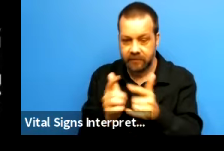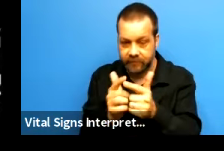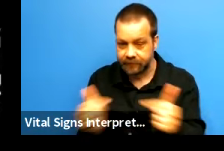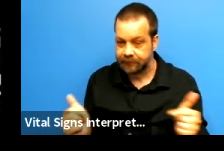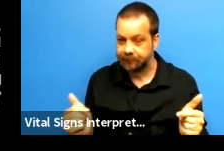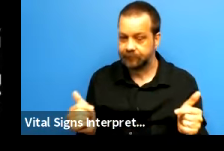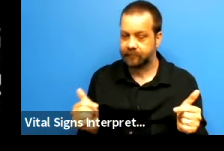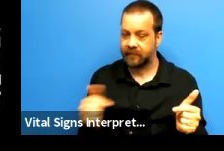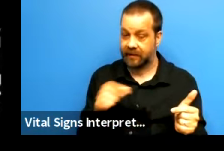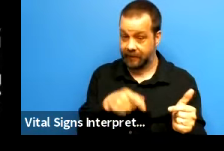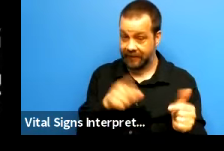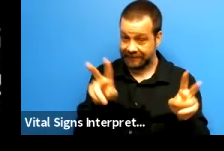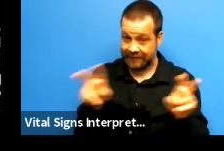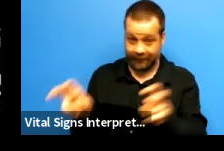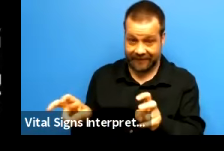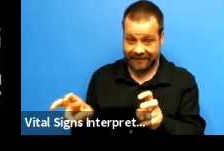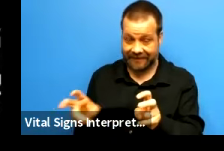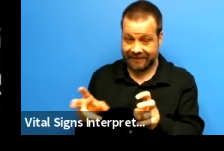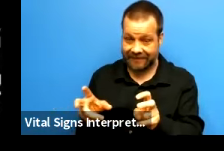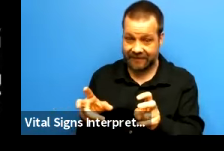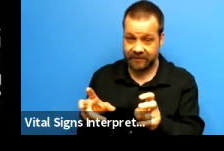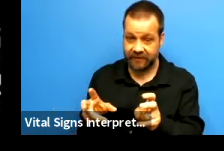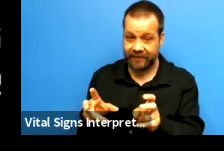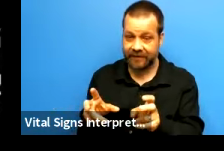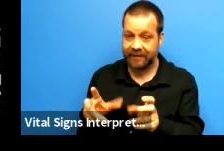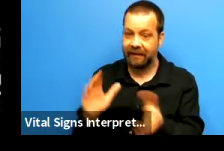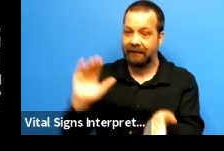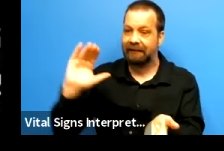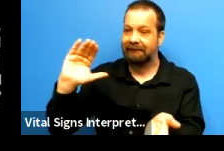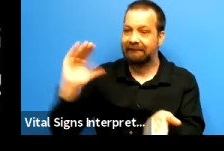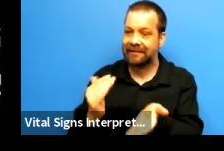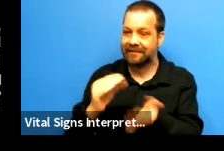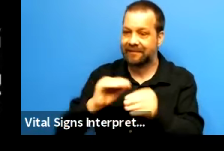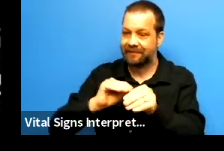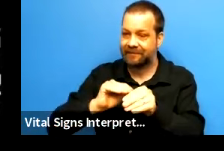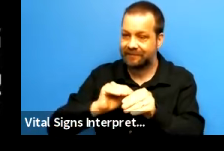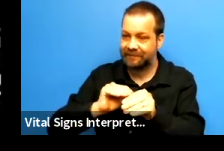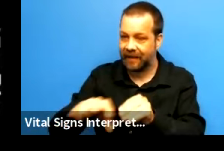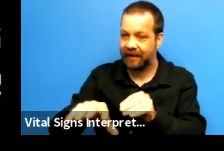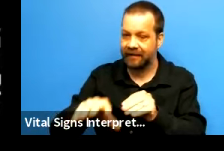They include disinfection which we have done a webinar about;